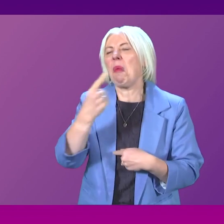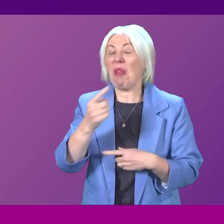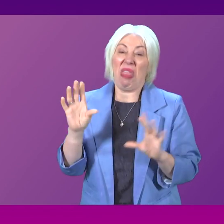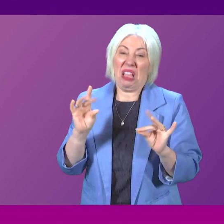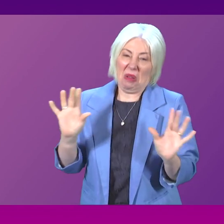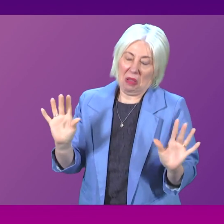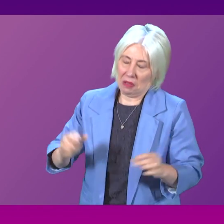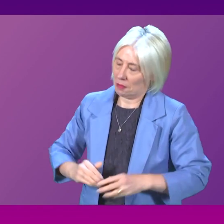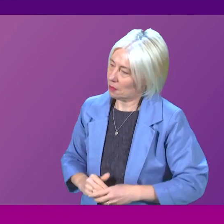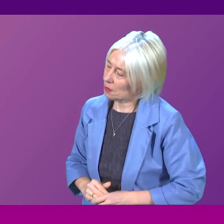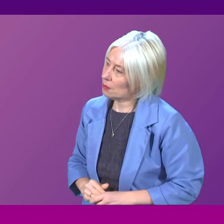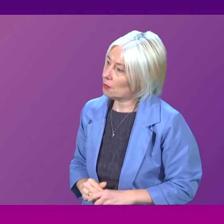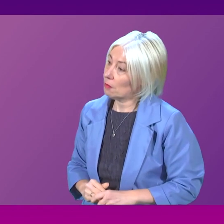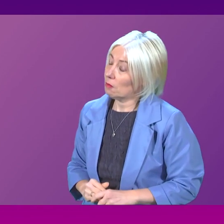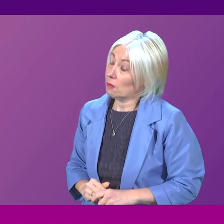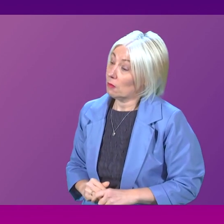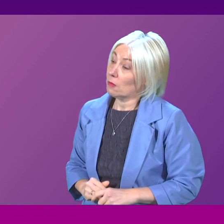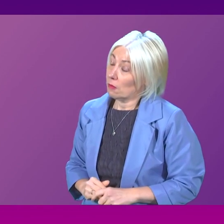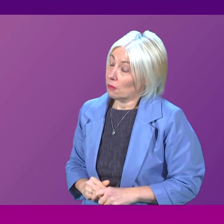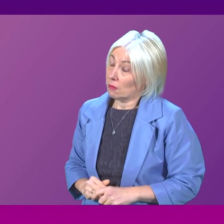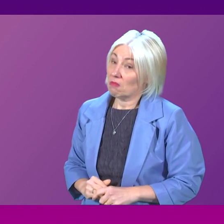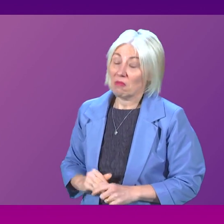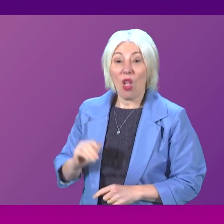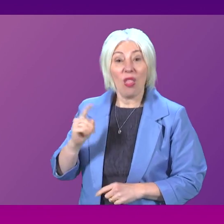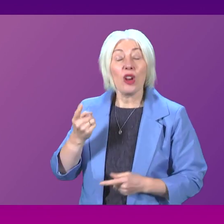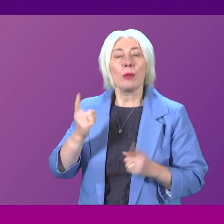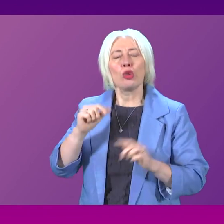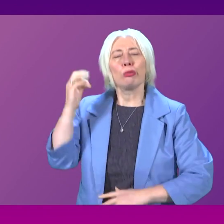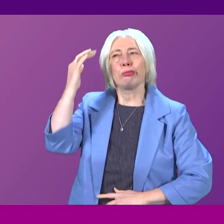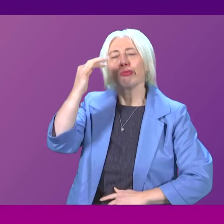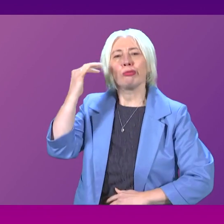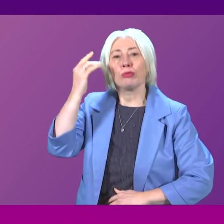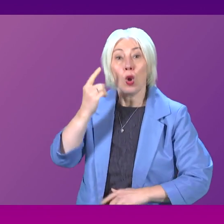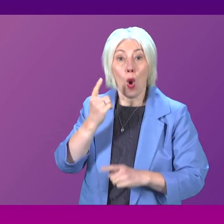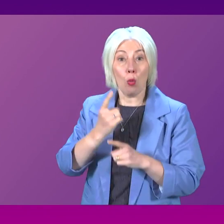The First Minister should reflect on the fact that we are talking about people’s lives.